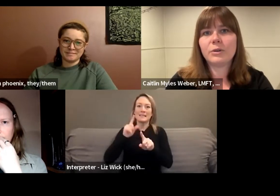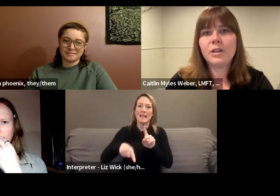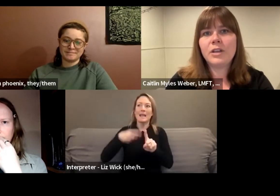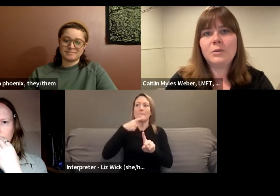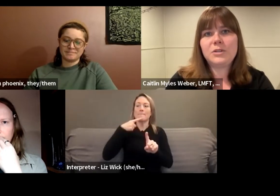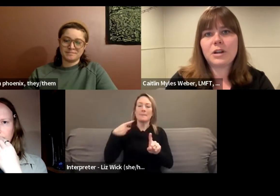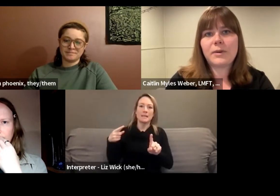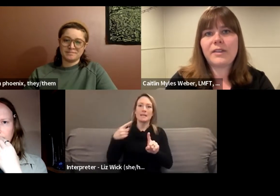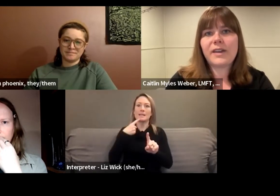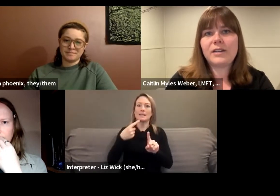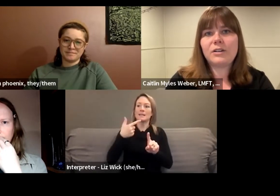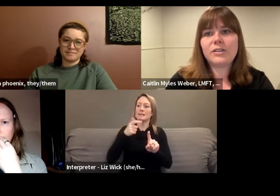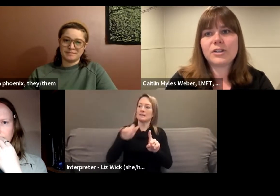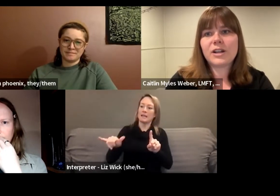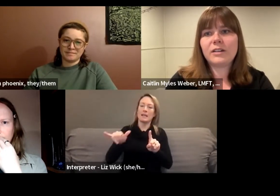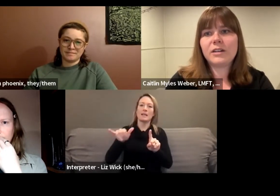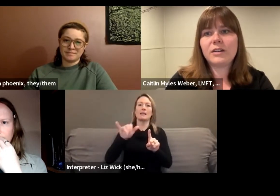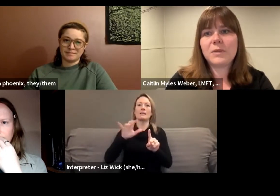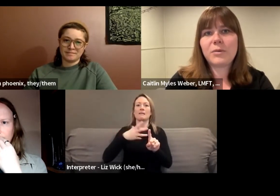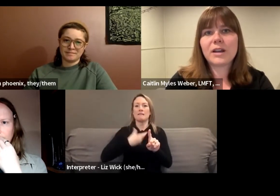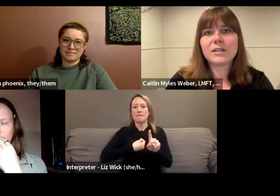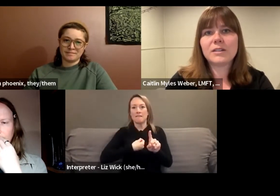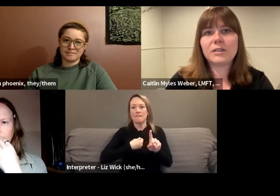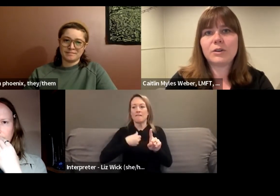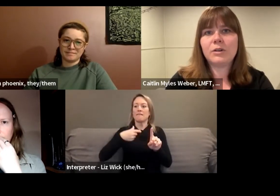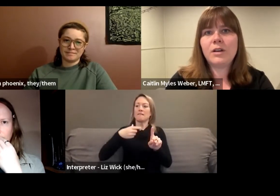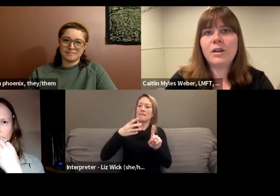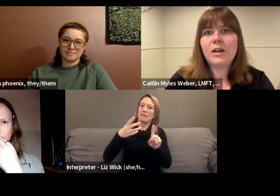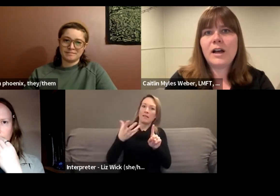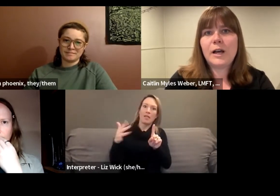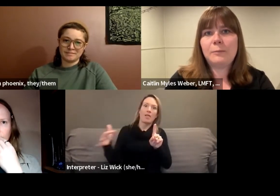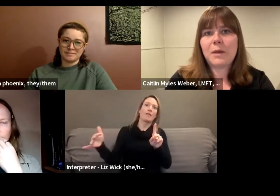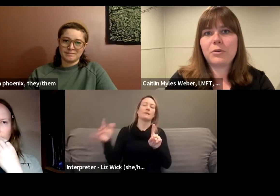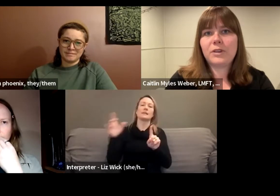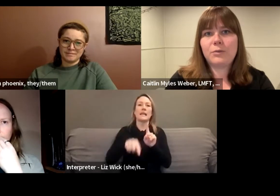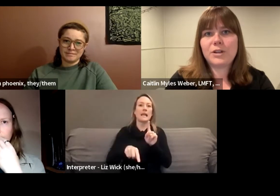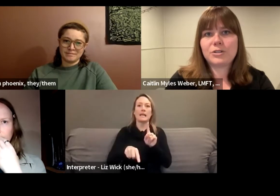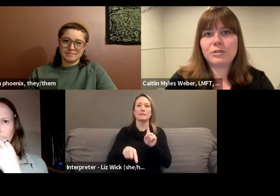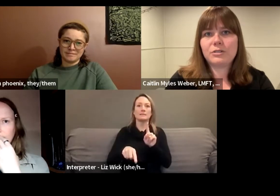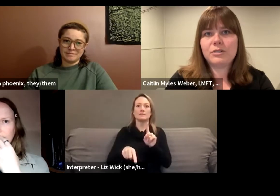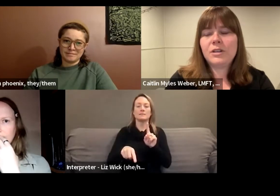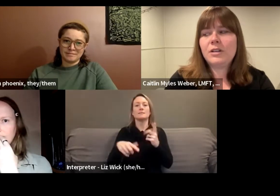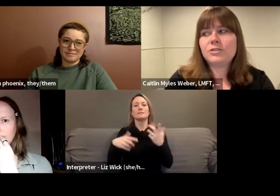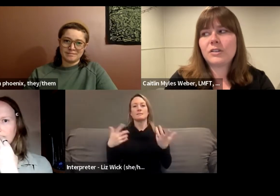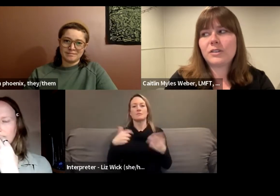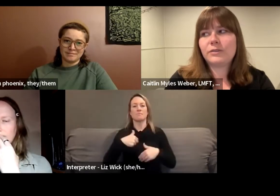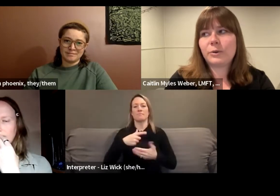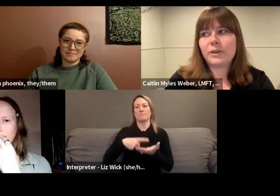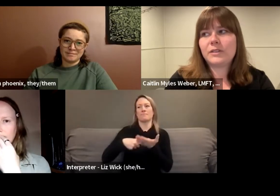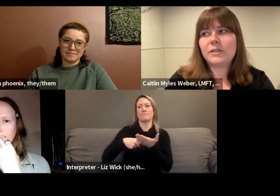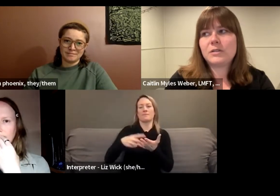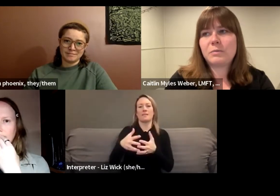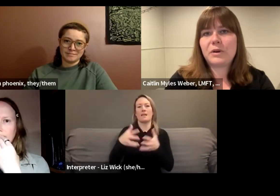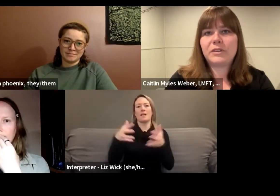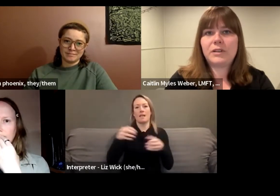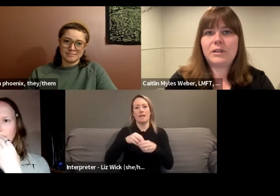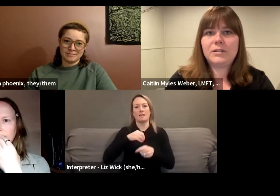So we talk about that intersectionality in my practice. So I'm a really racial justice-focused person